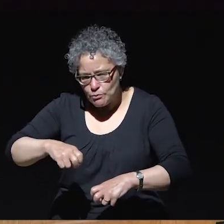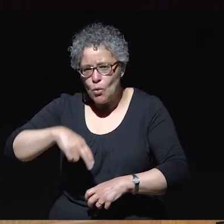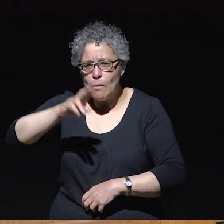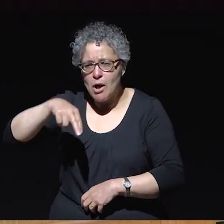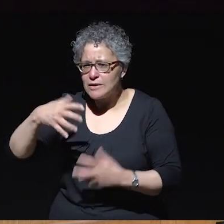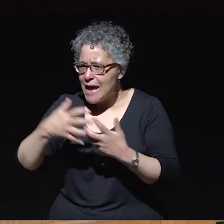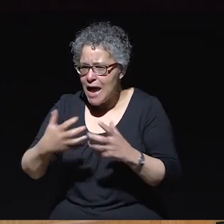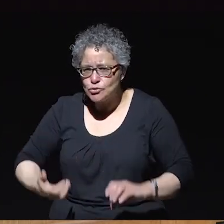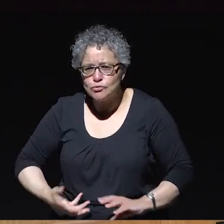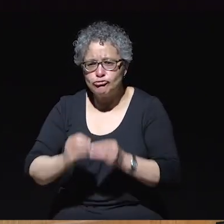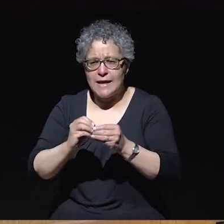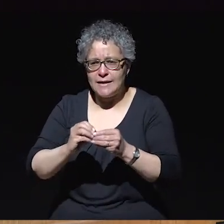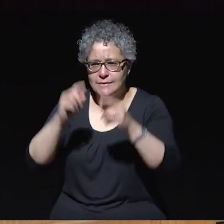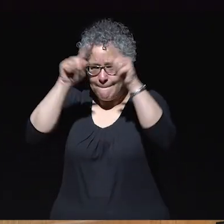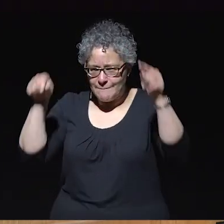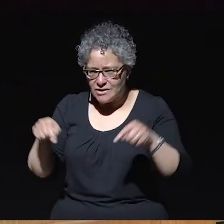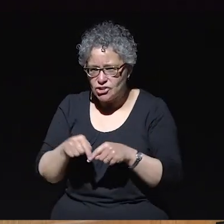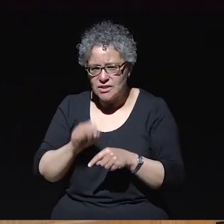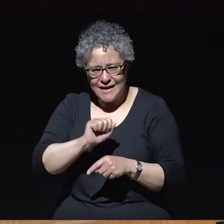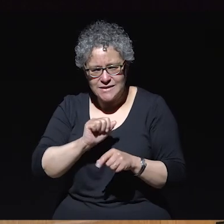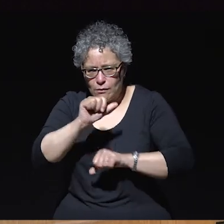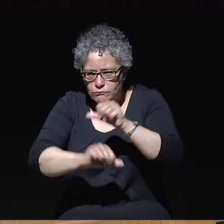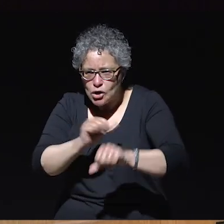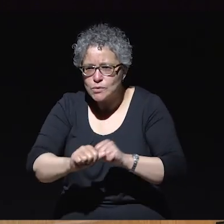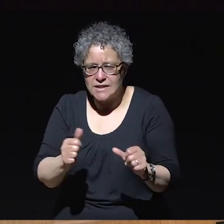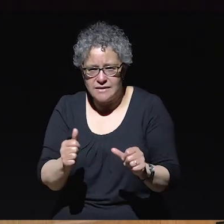and the painterliness, the process of oil on canvas.